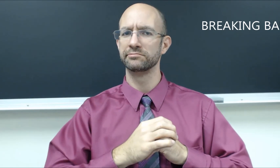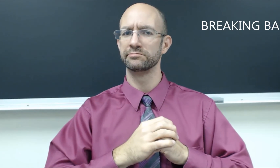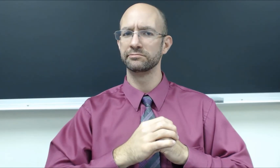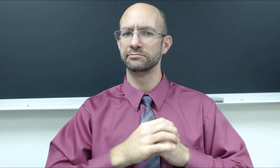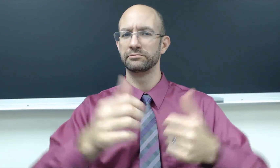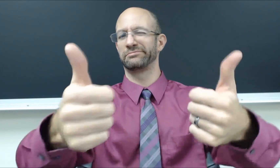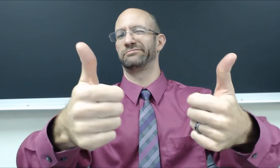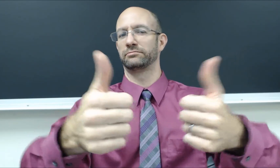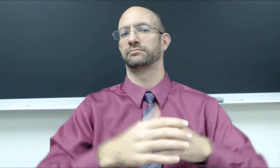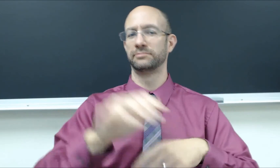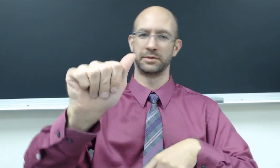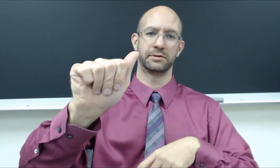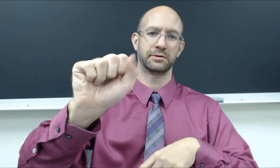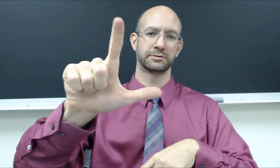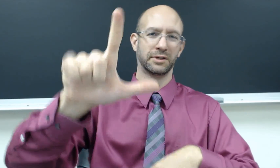THUMBS-UP! ASL THAT!